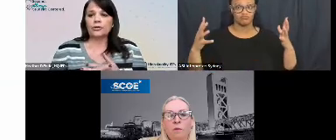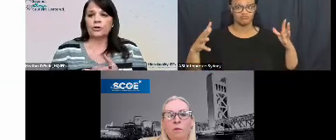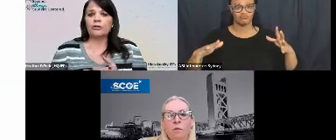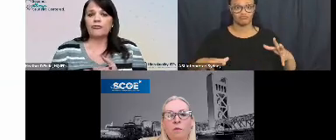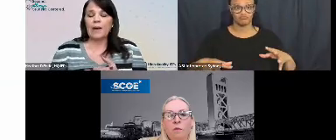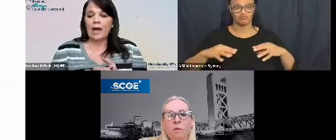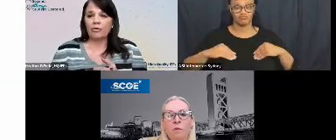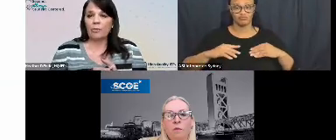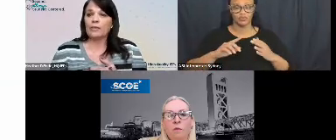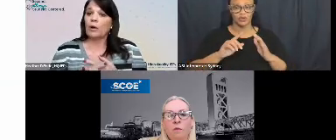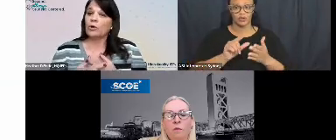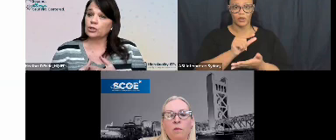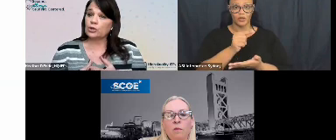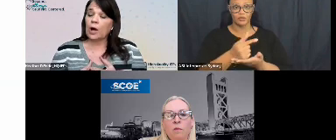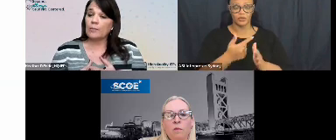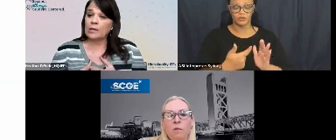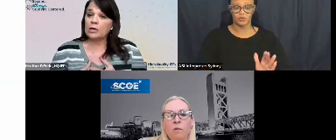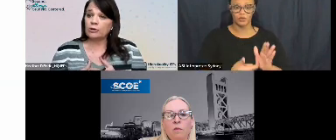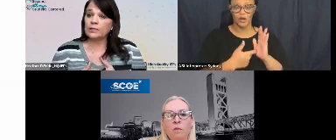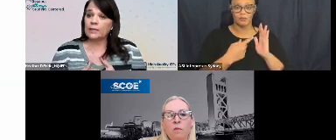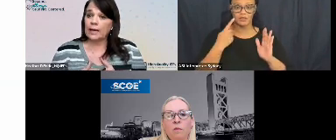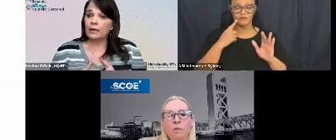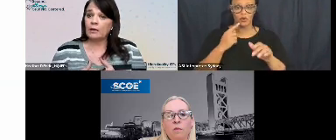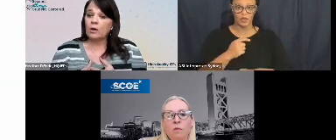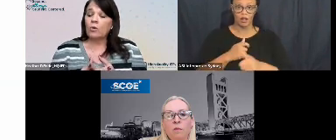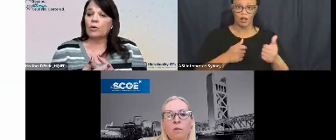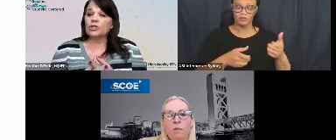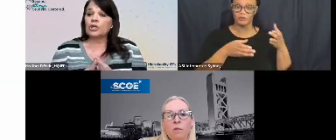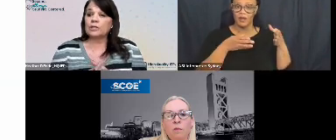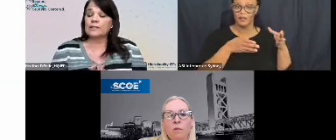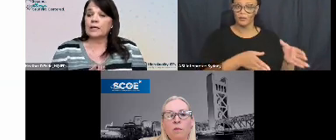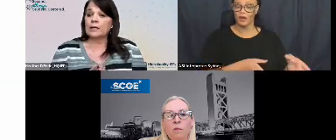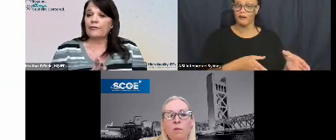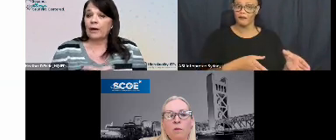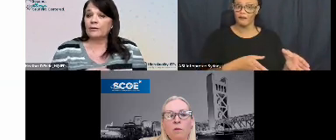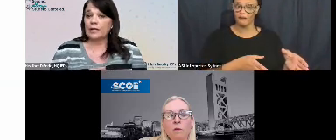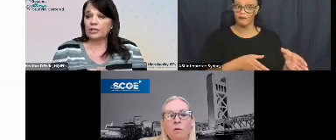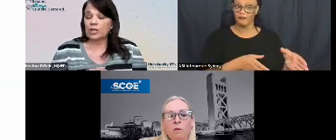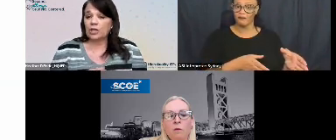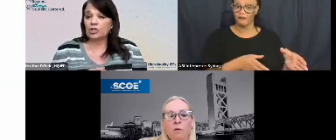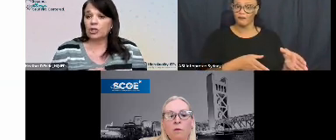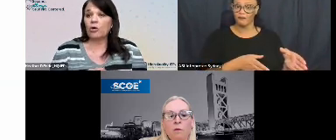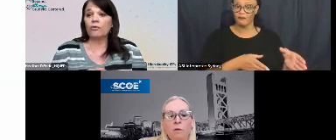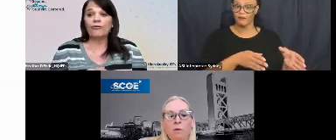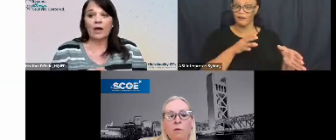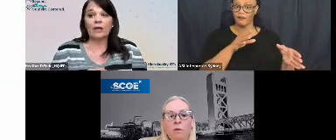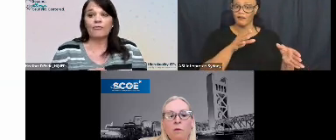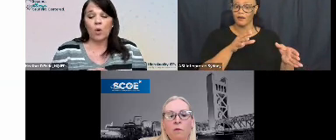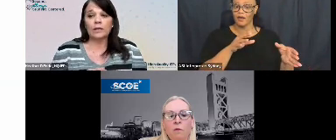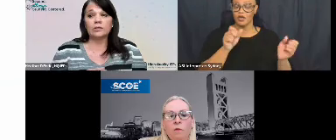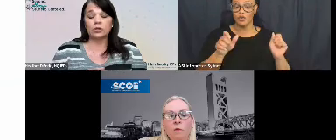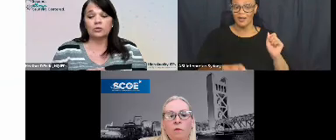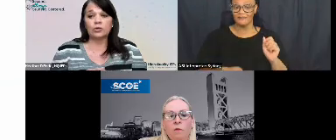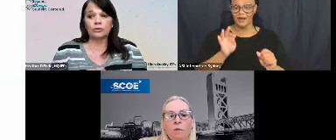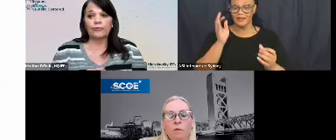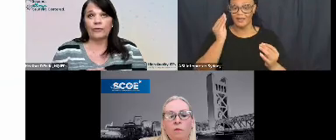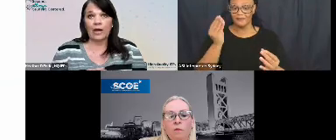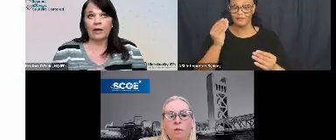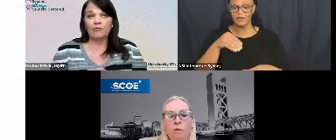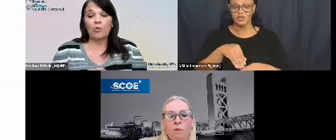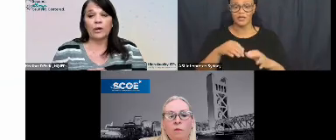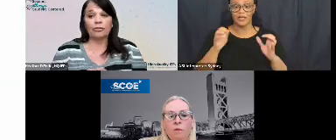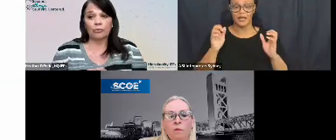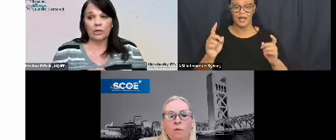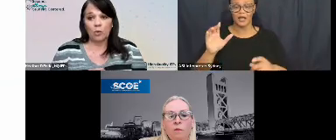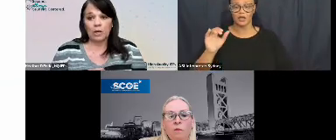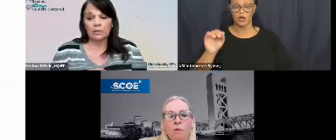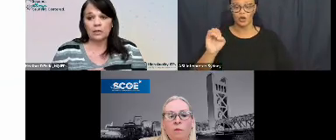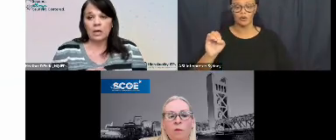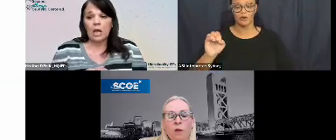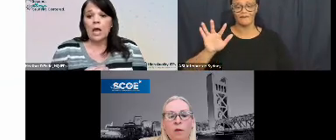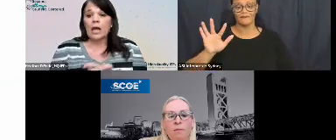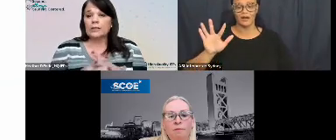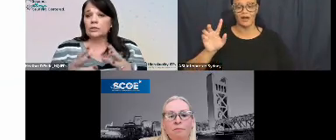the alternative pathway that we're describing here today, which is found in education code 51225.31.